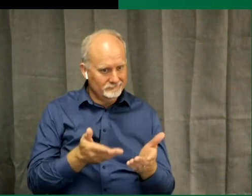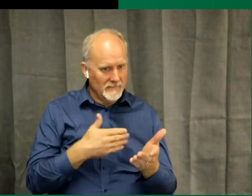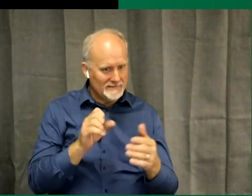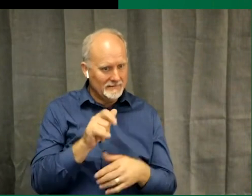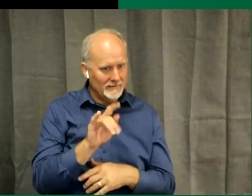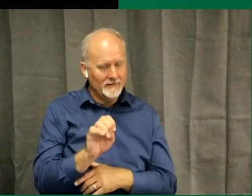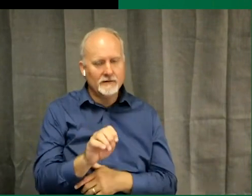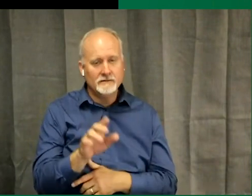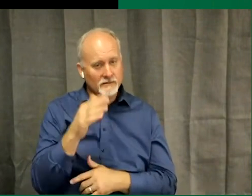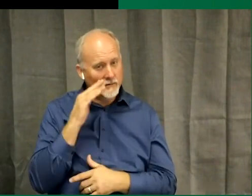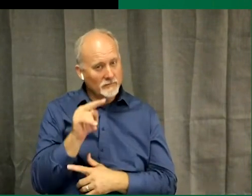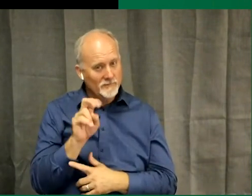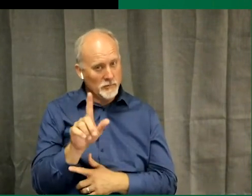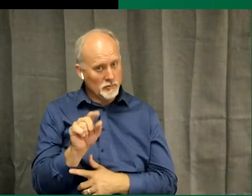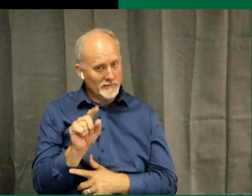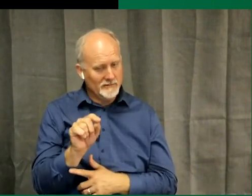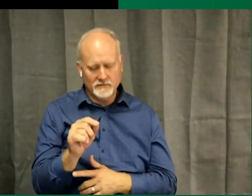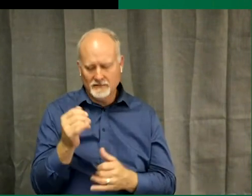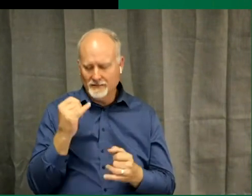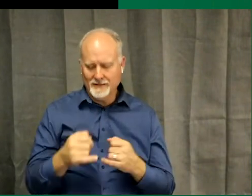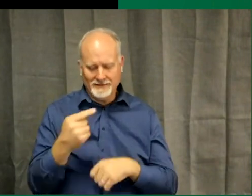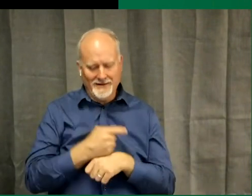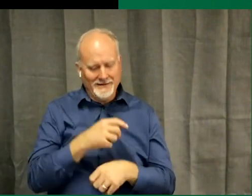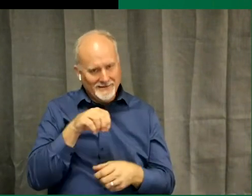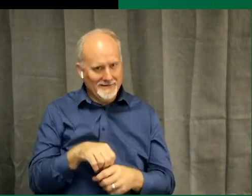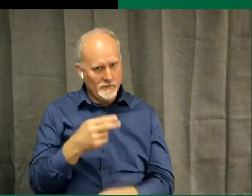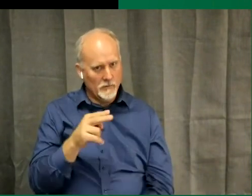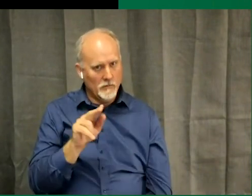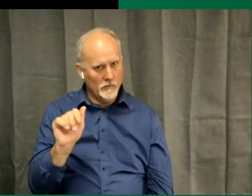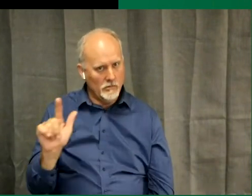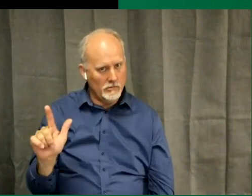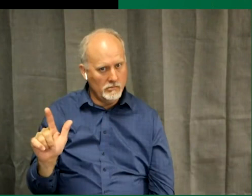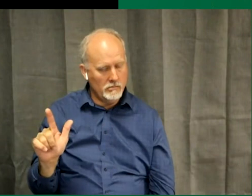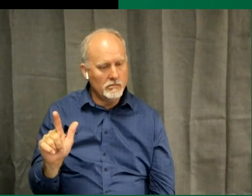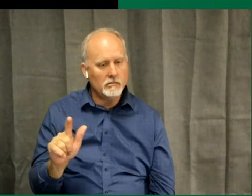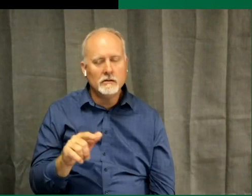know november 20th is the last day to be in the residence halls we know that you have work to do